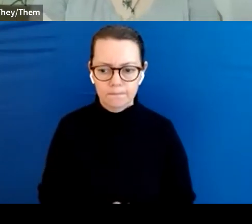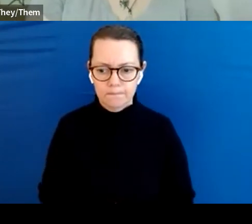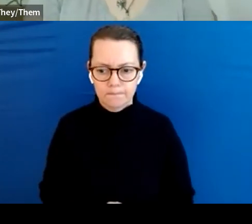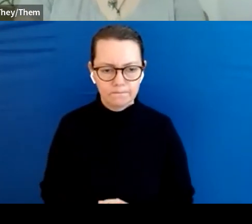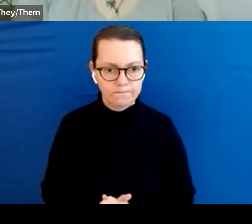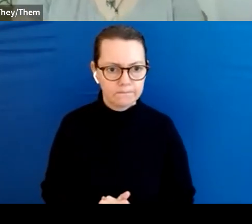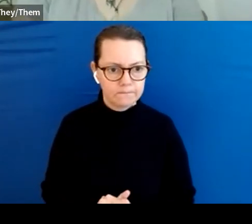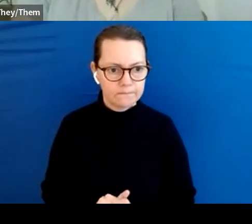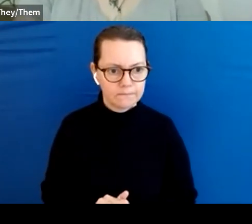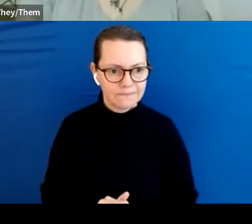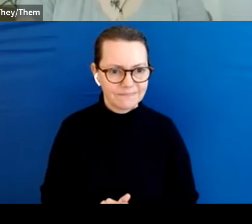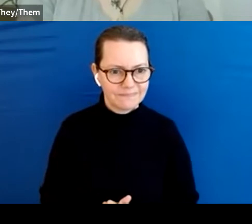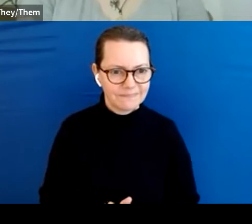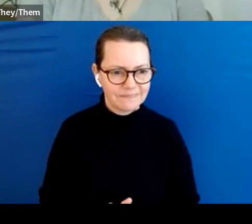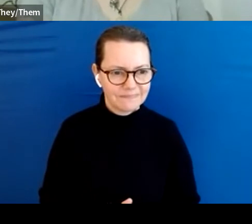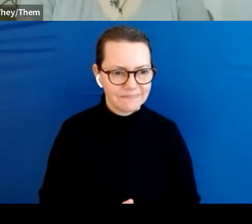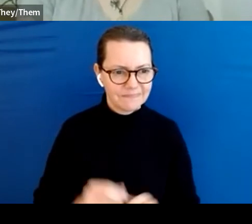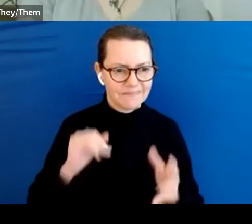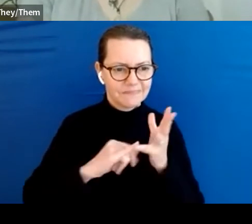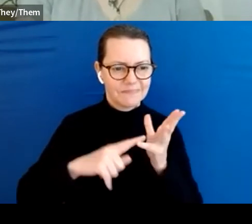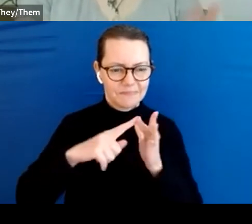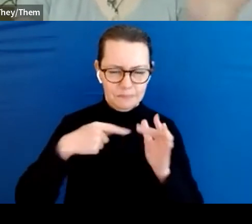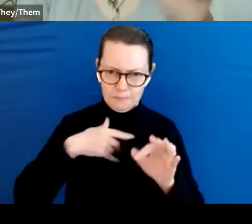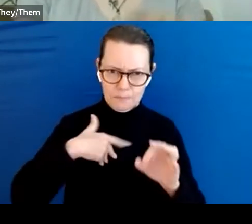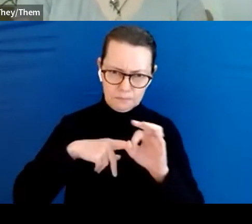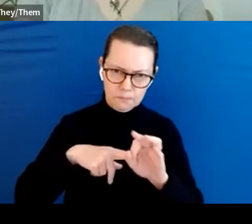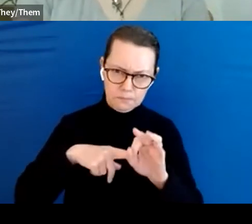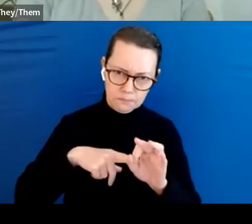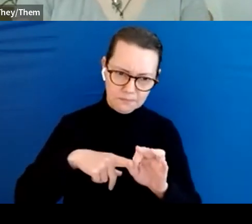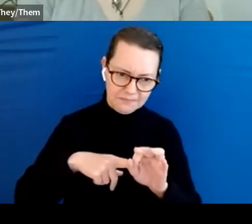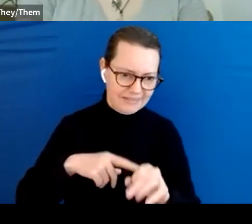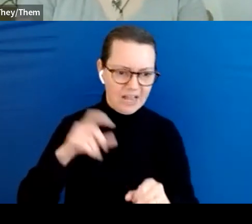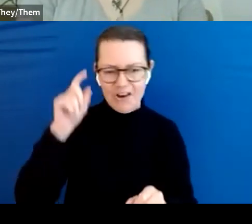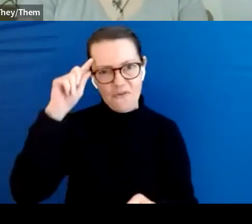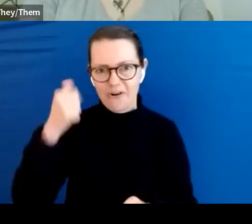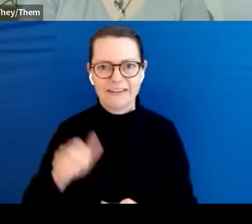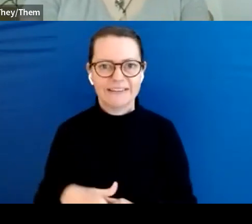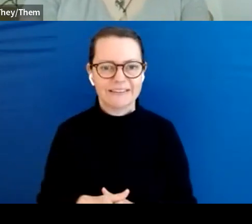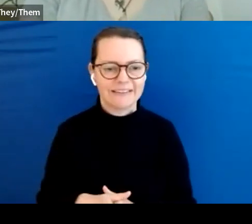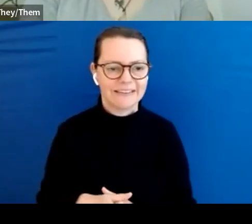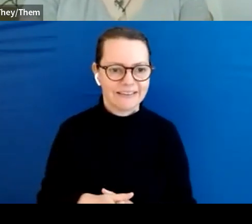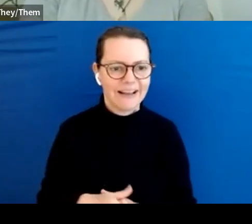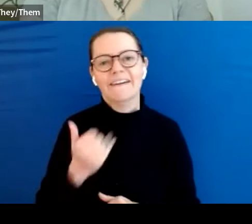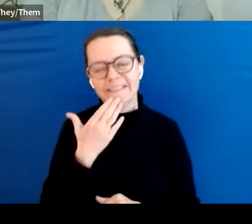I'm conscious of asking you too many questions and grilling you on them.